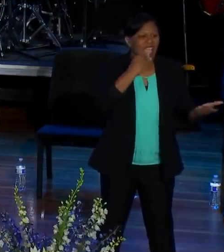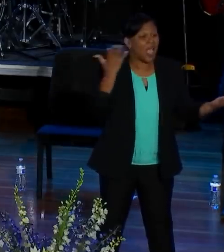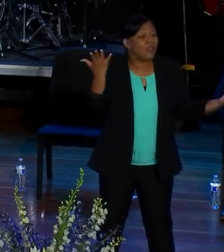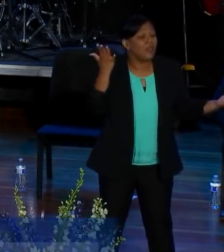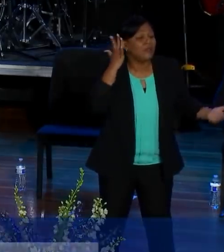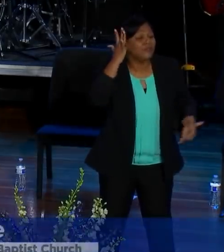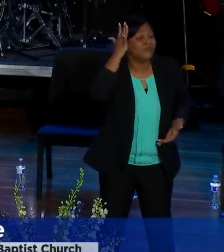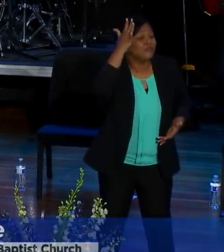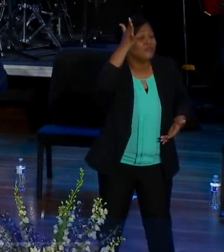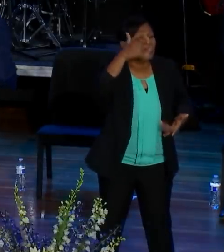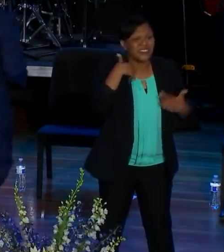SECRET OF HIS TABERNACLE SHALL HIDE ME.